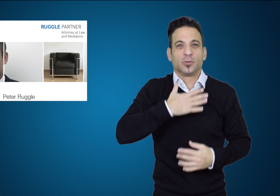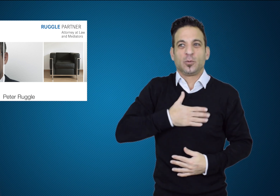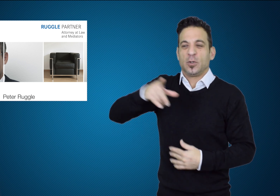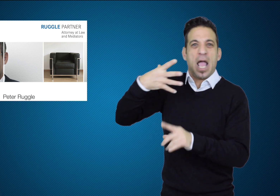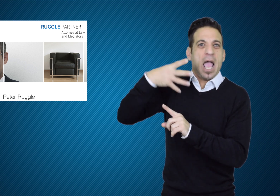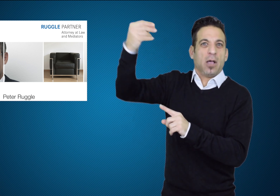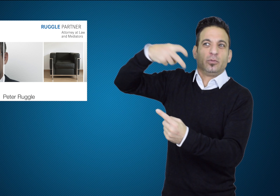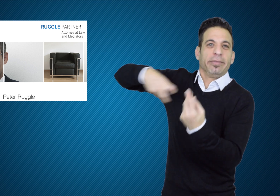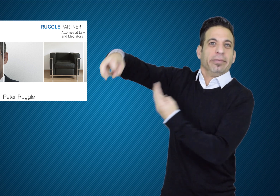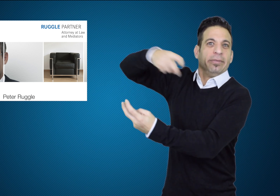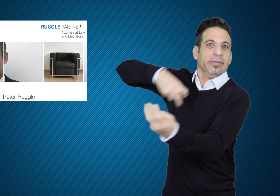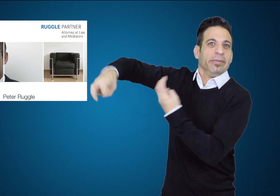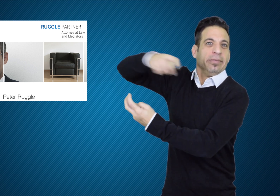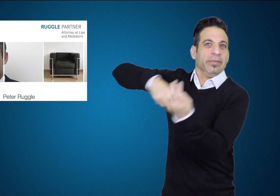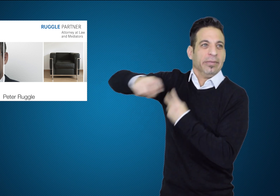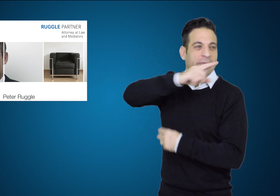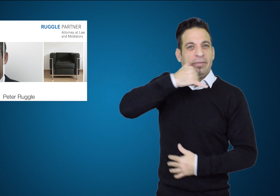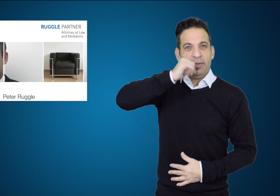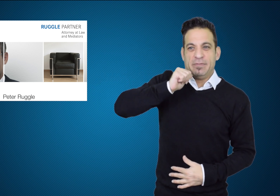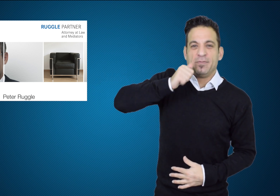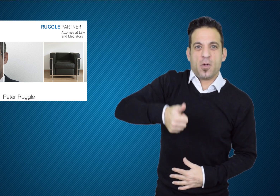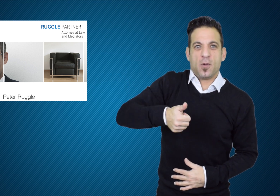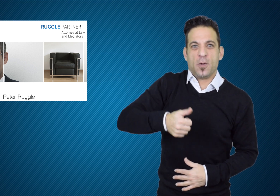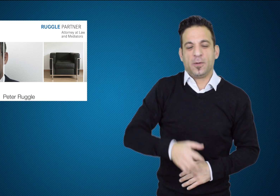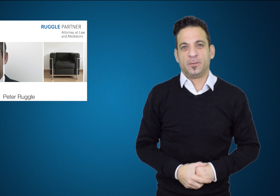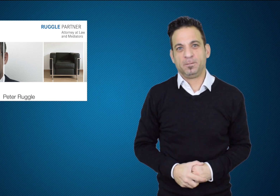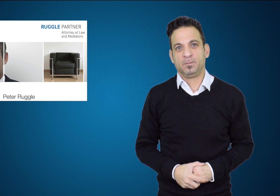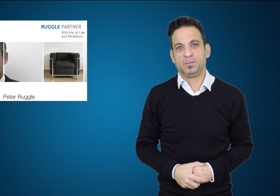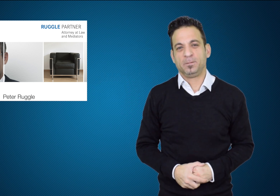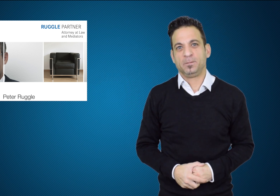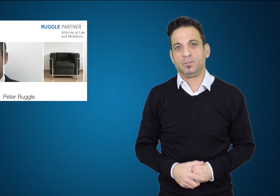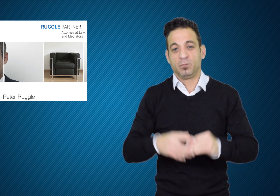who said he was out of office and to call the following day.